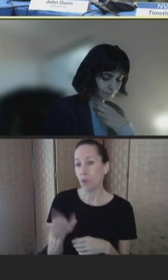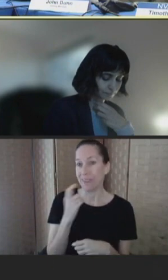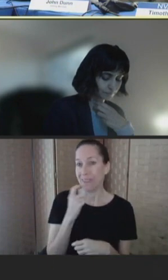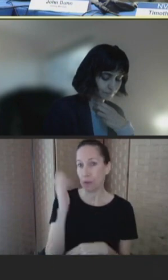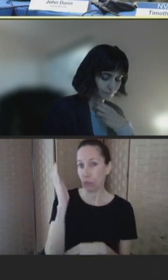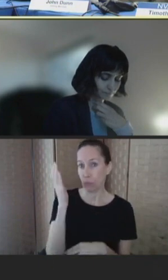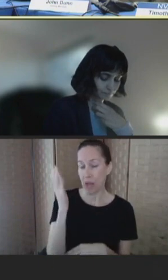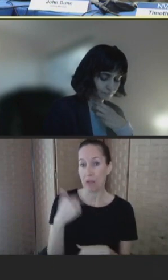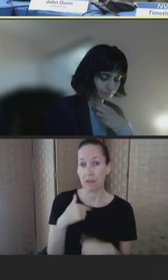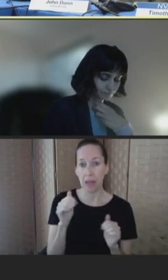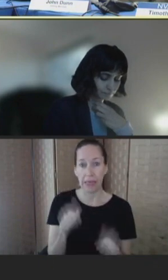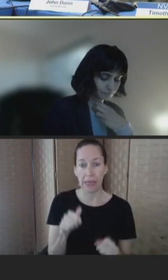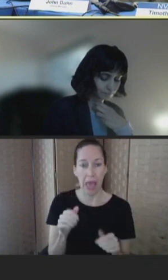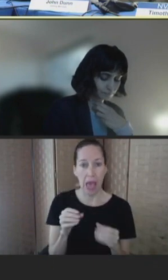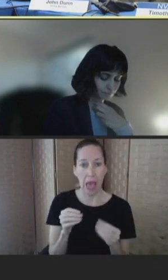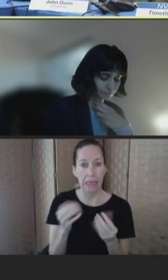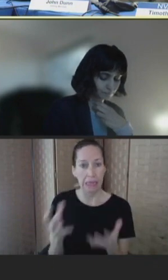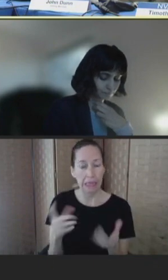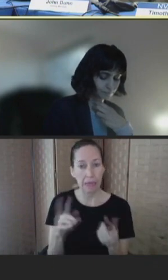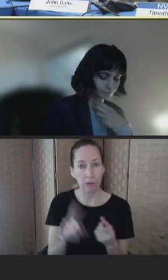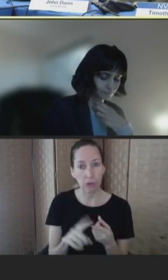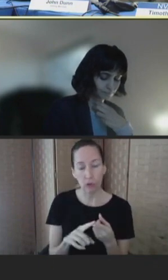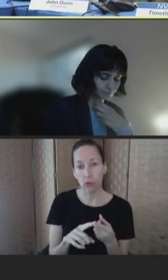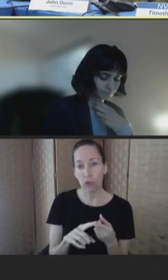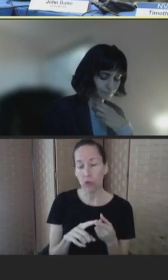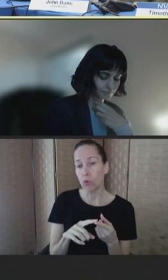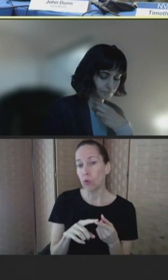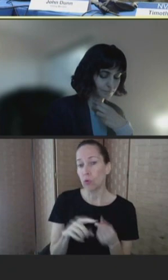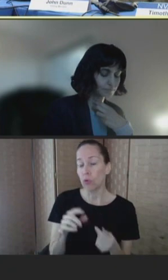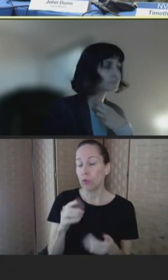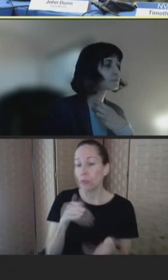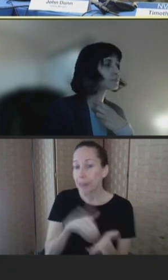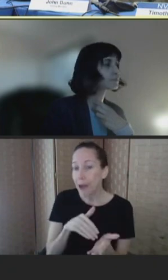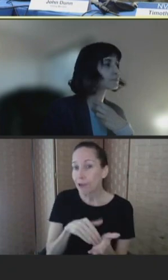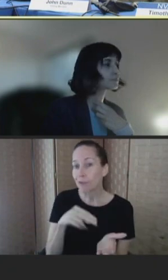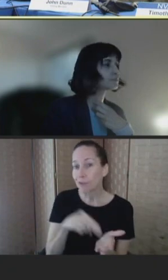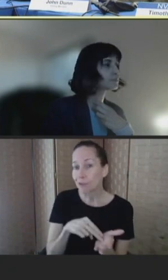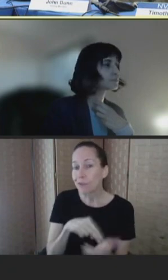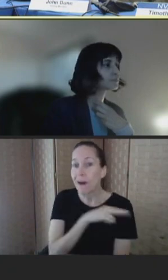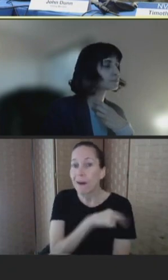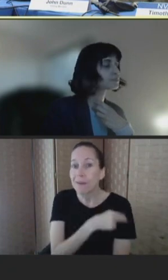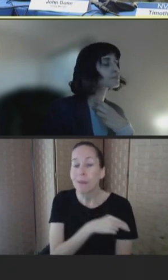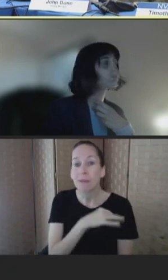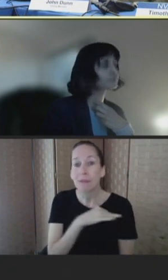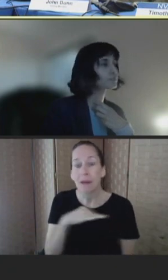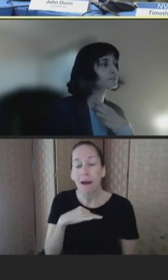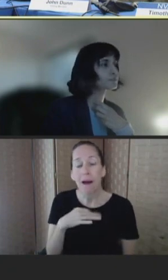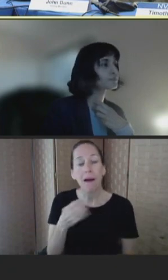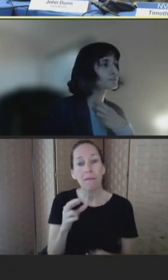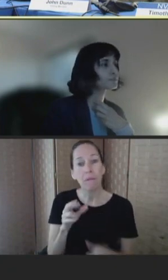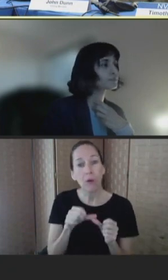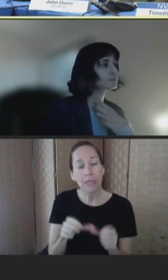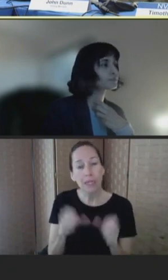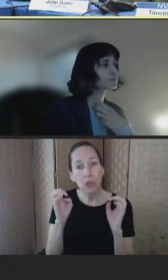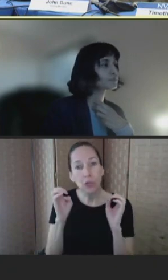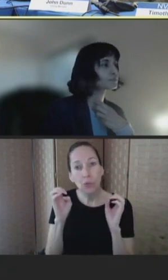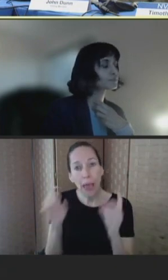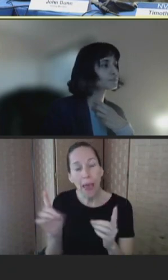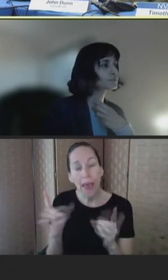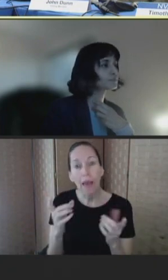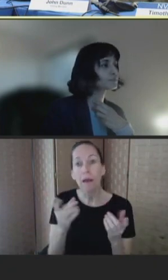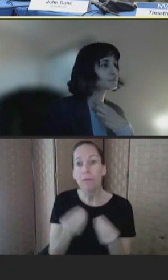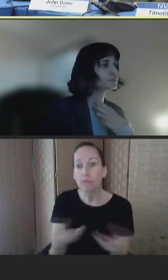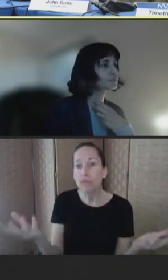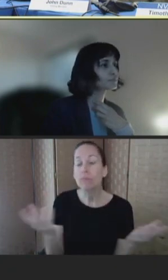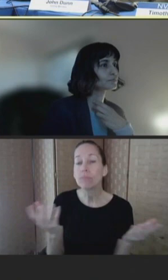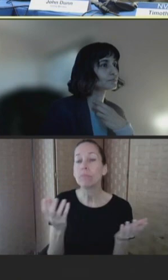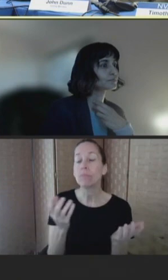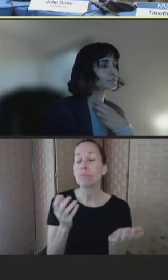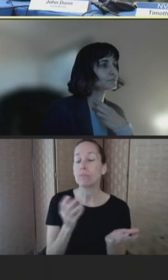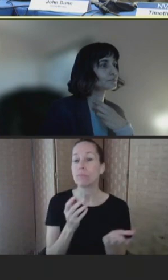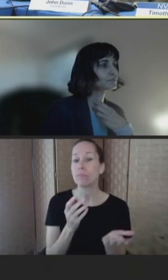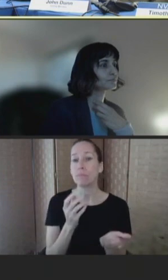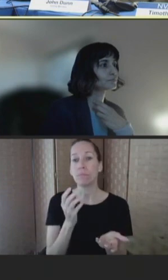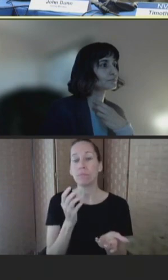and healthcare personnel either as continuing ad or as the -- as other things that they could use